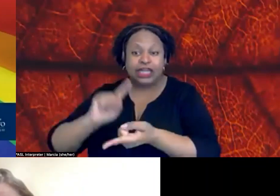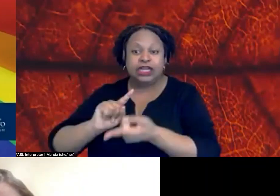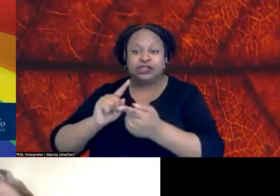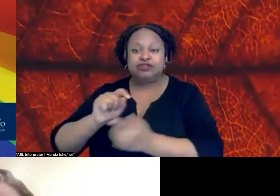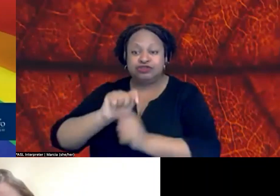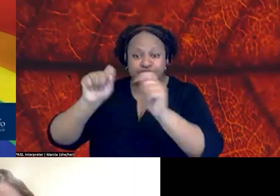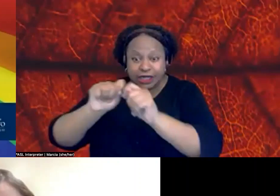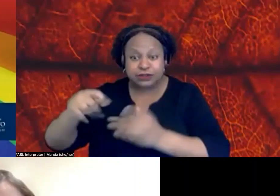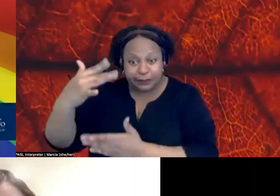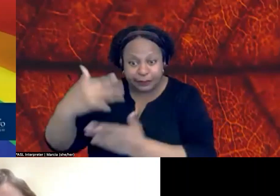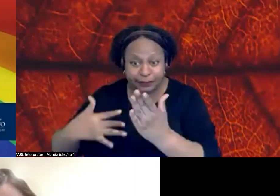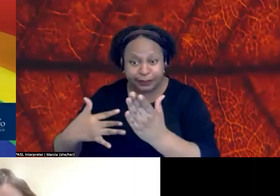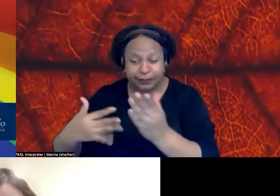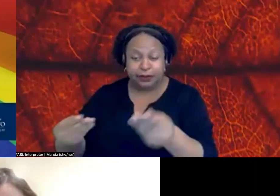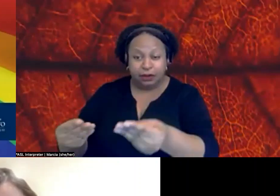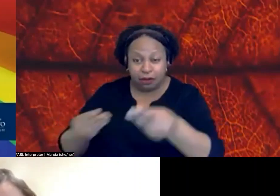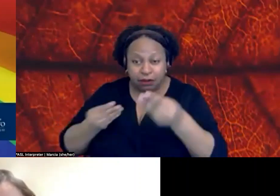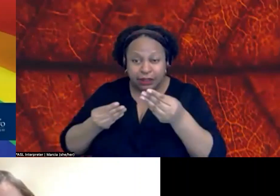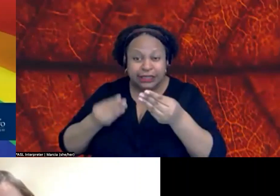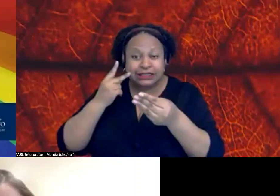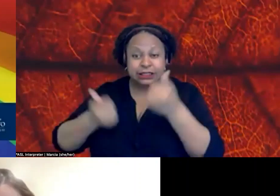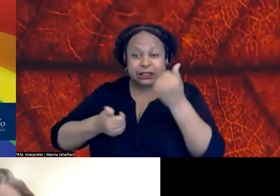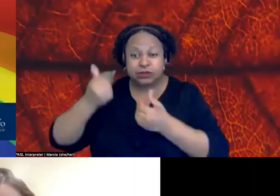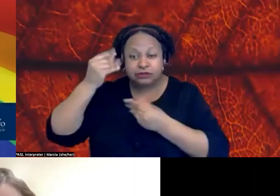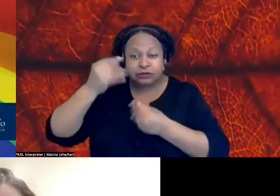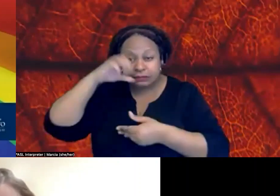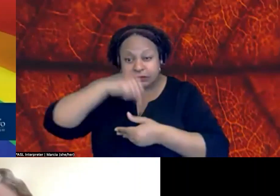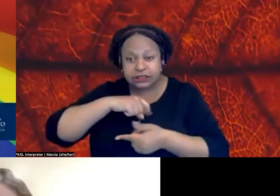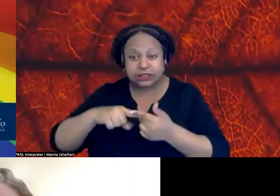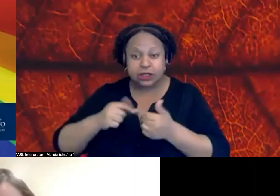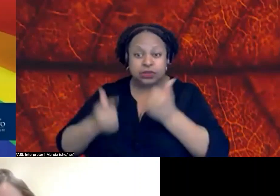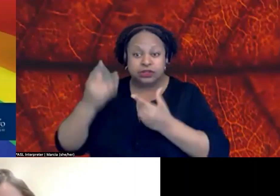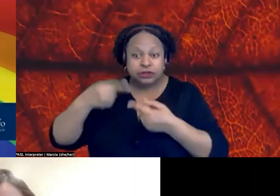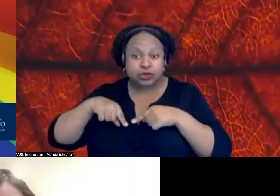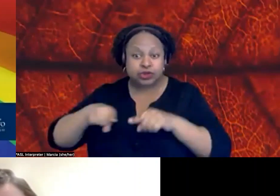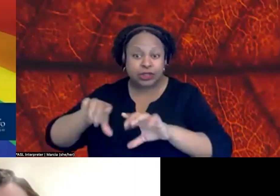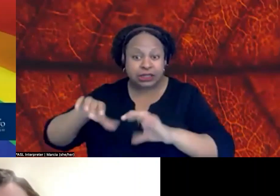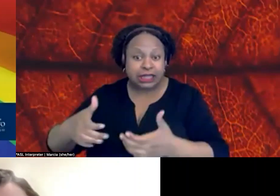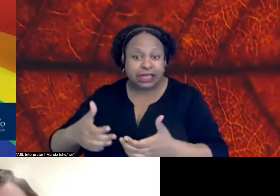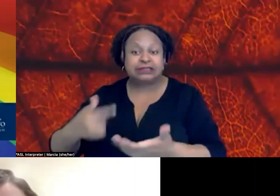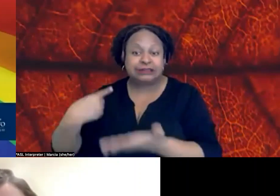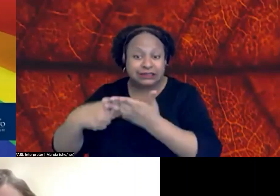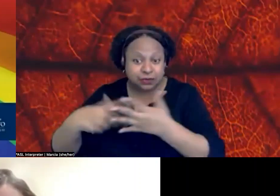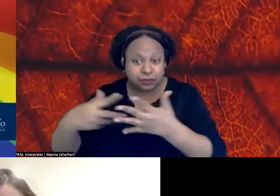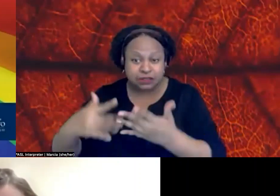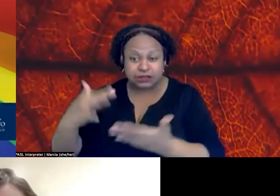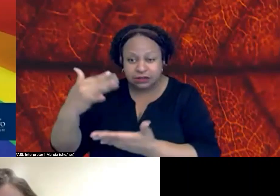to see what he missed, what we went over in class that day, and what we covered.